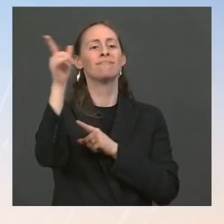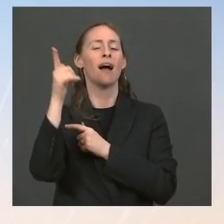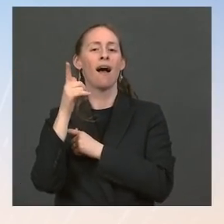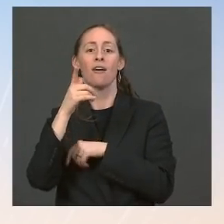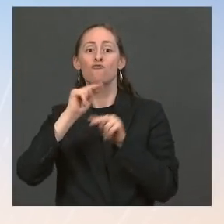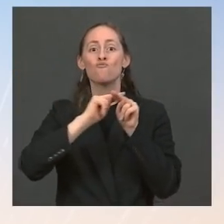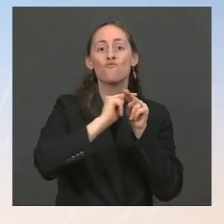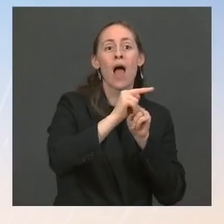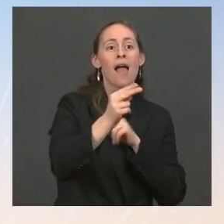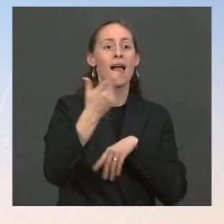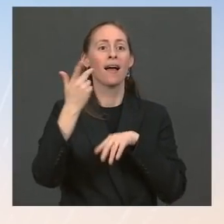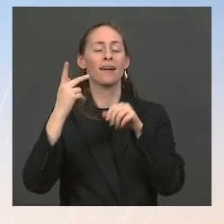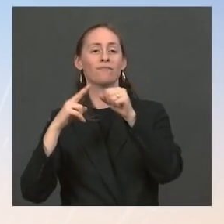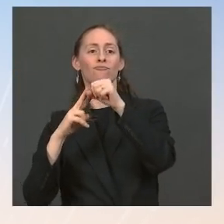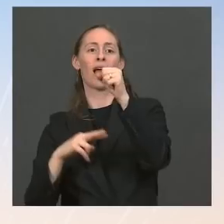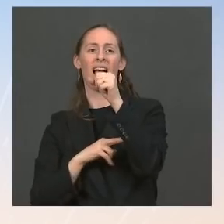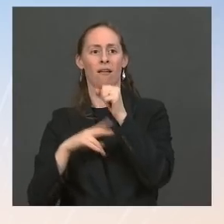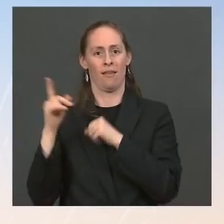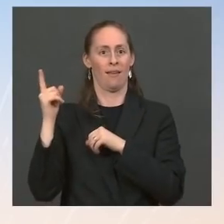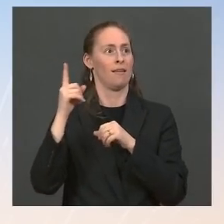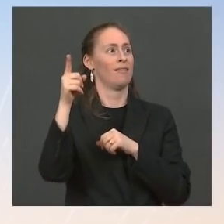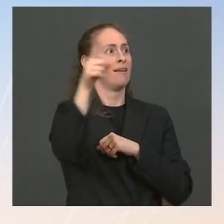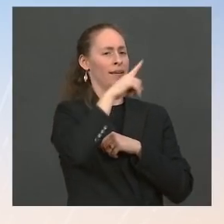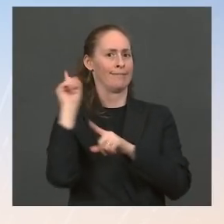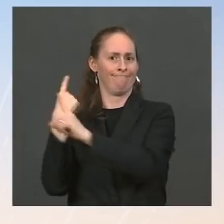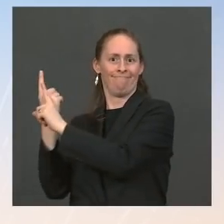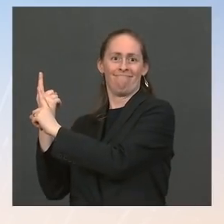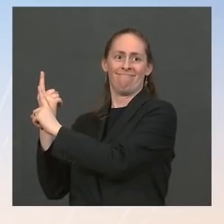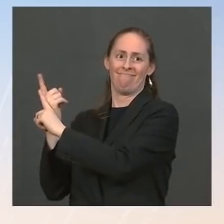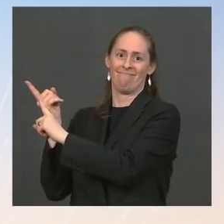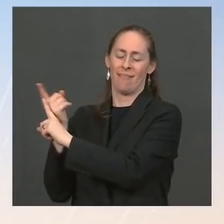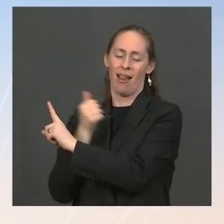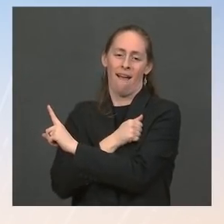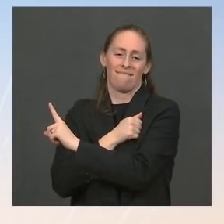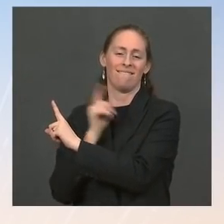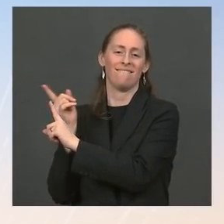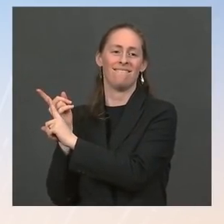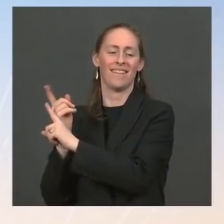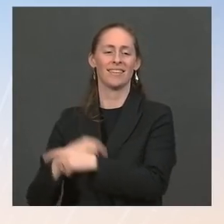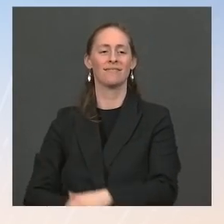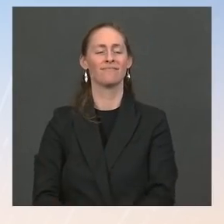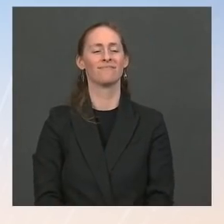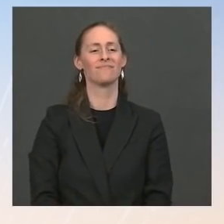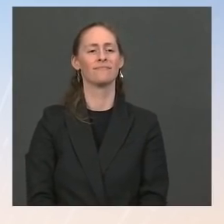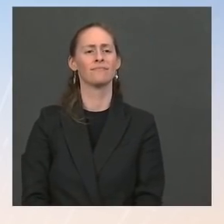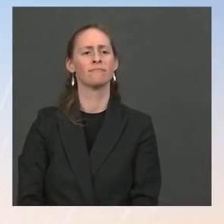So, you will certainly see him out there. You'll see the Vice President out there quite a bit over the coming weeks as well.